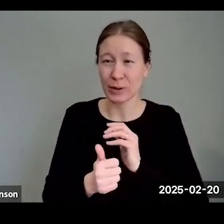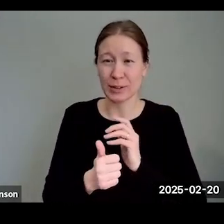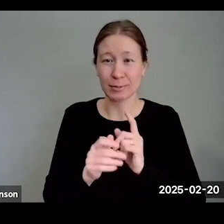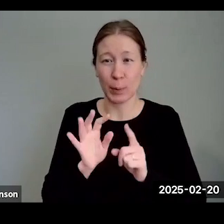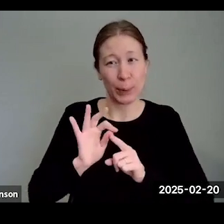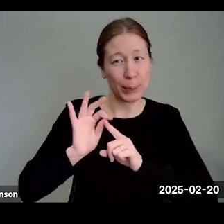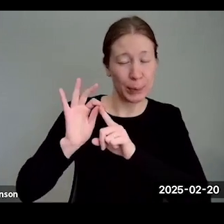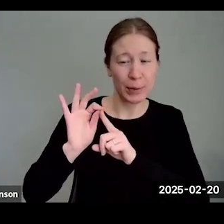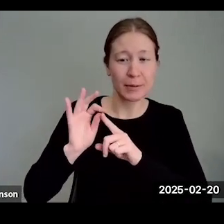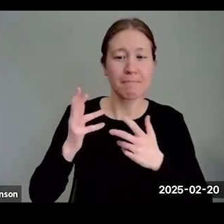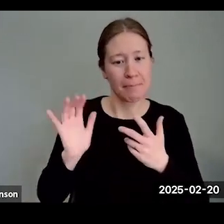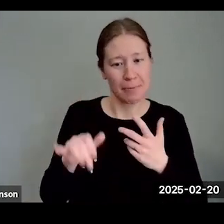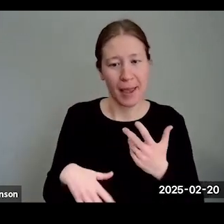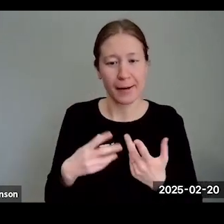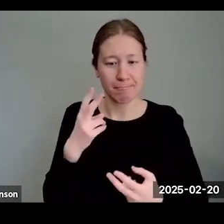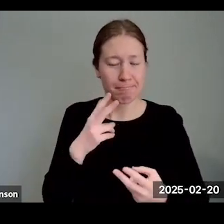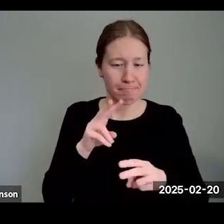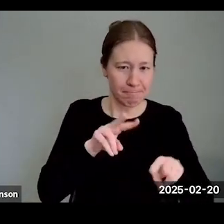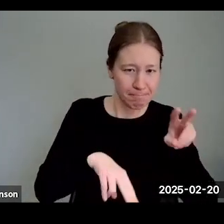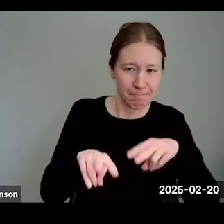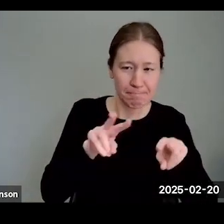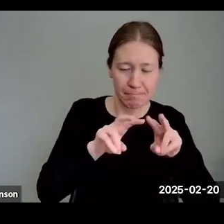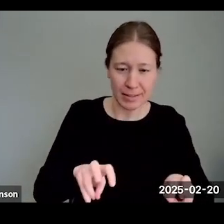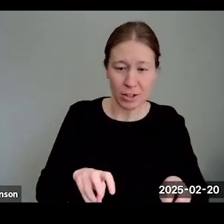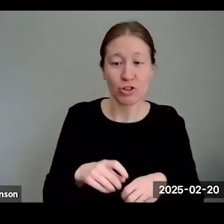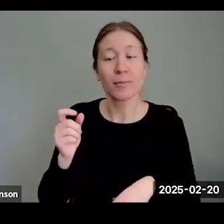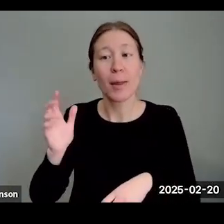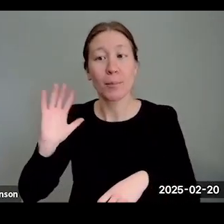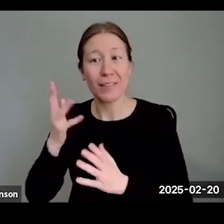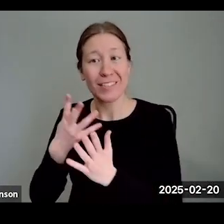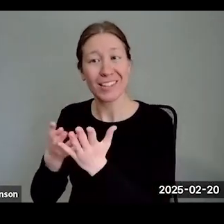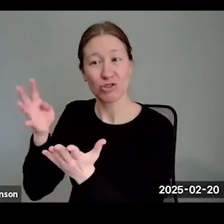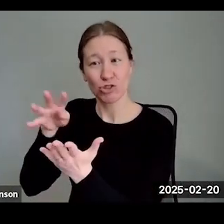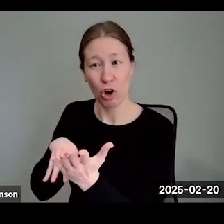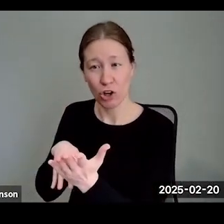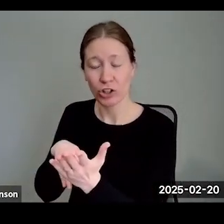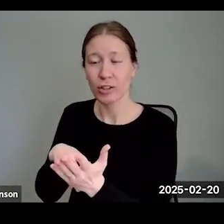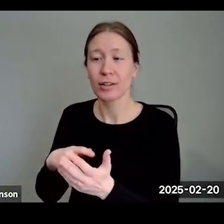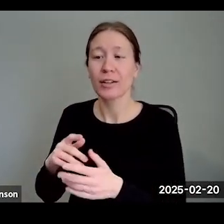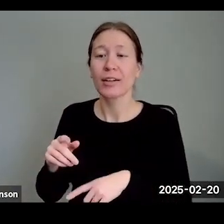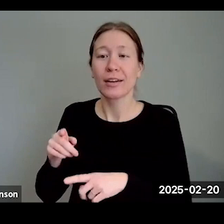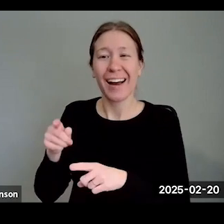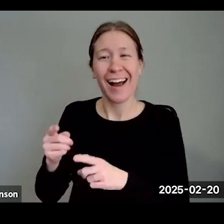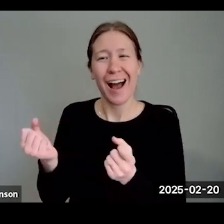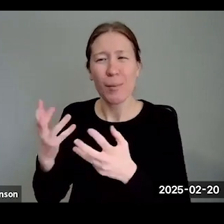And then as Erin talked about in that previous chart, considering, how much time is spent performing the function